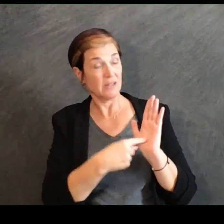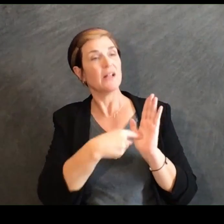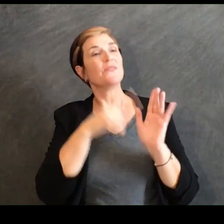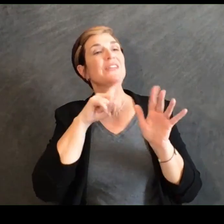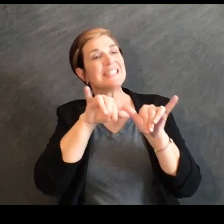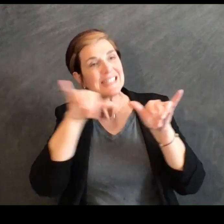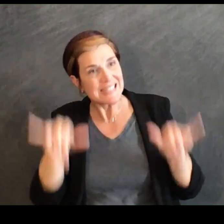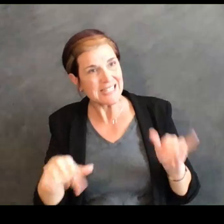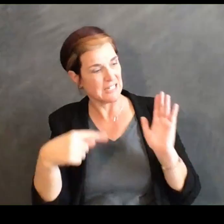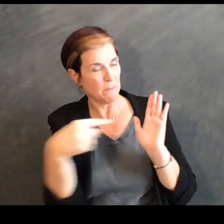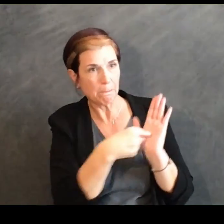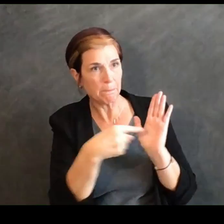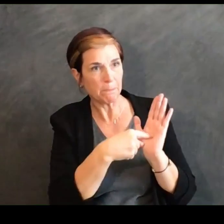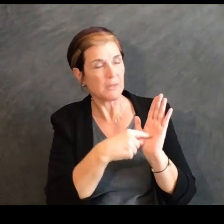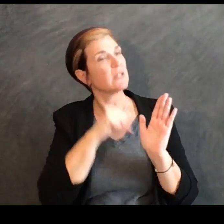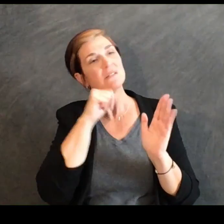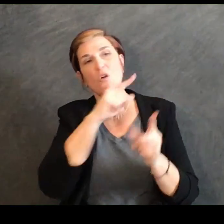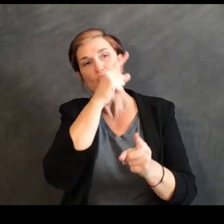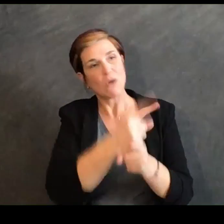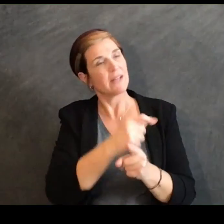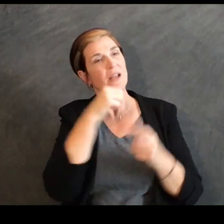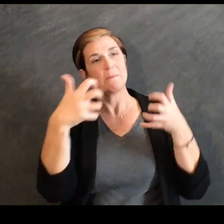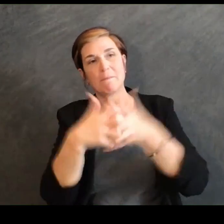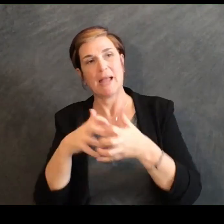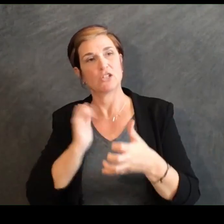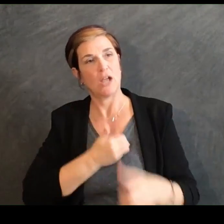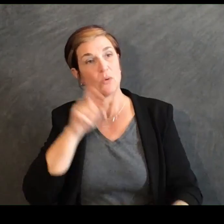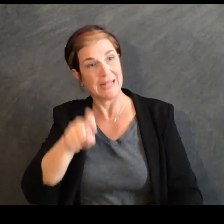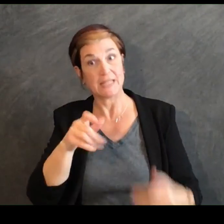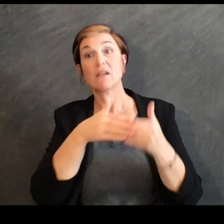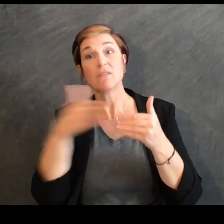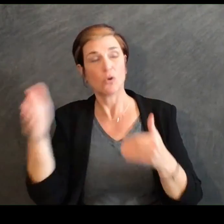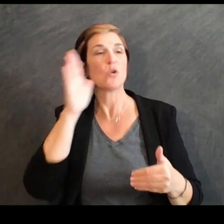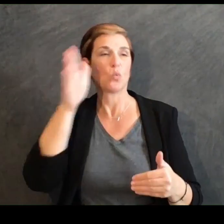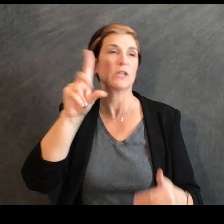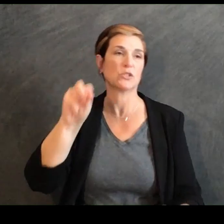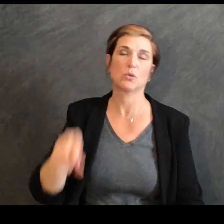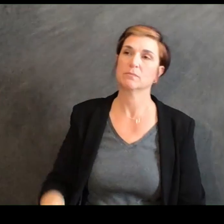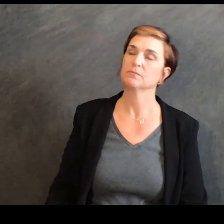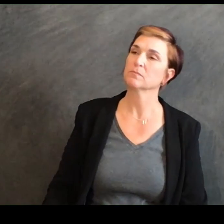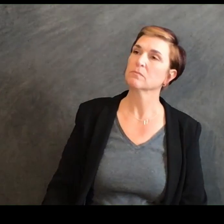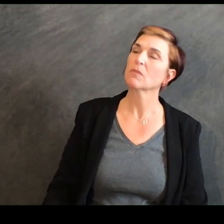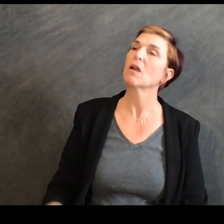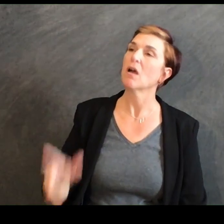forward the system will take care of it mr. president and if you go back please